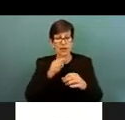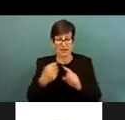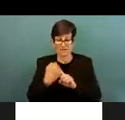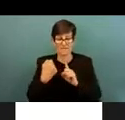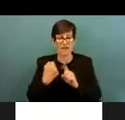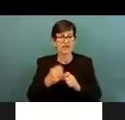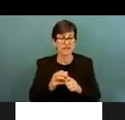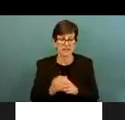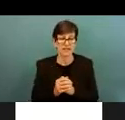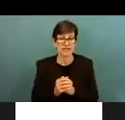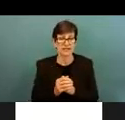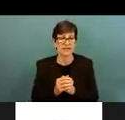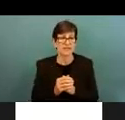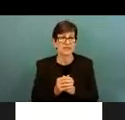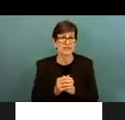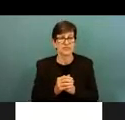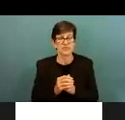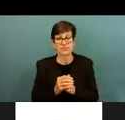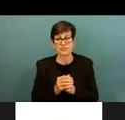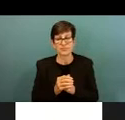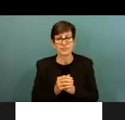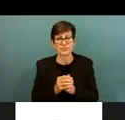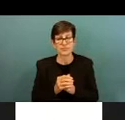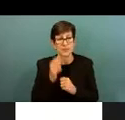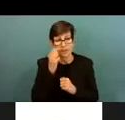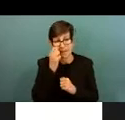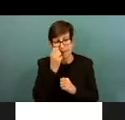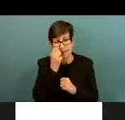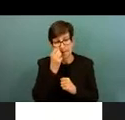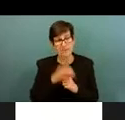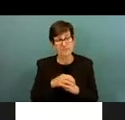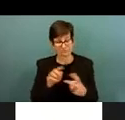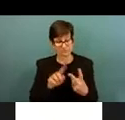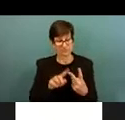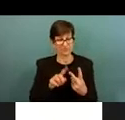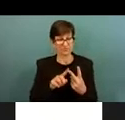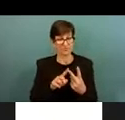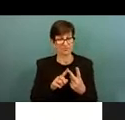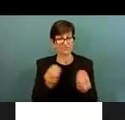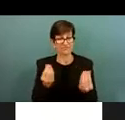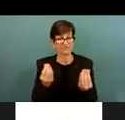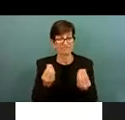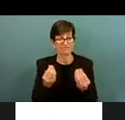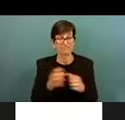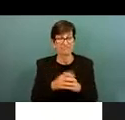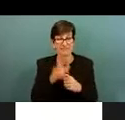measure of access. When it comes to affordability, we have taken a different approach from the one we took